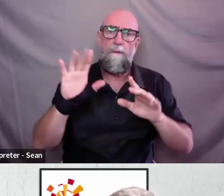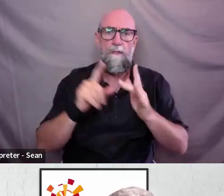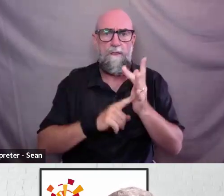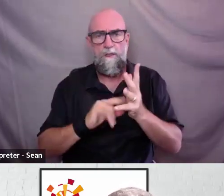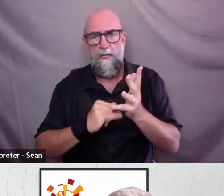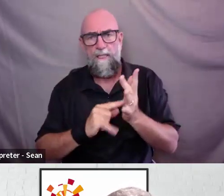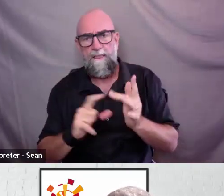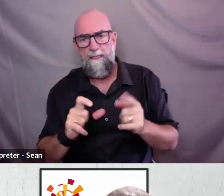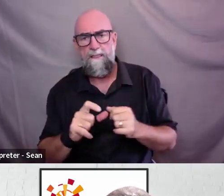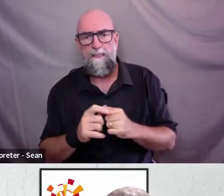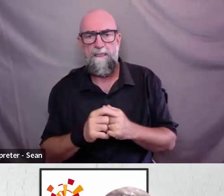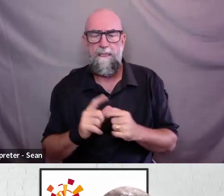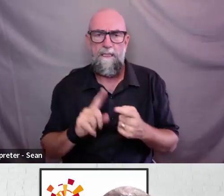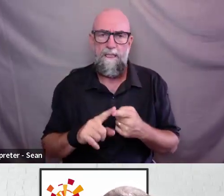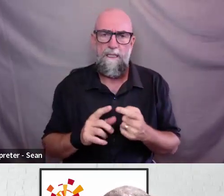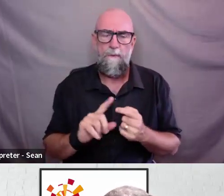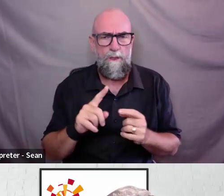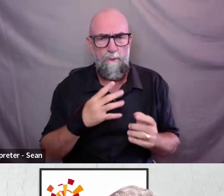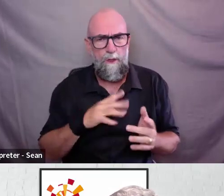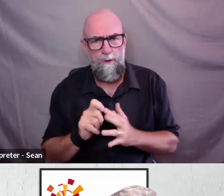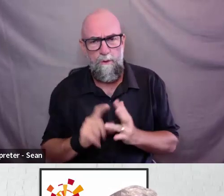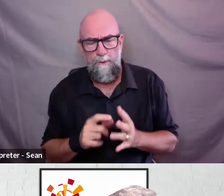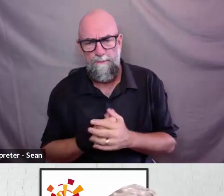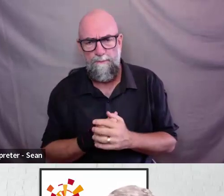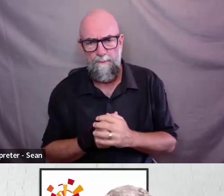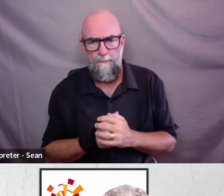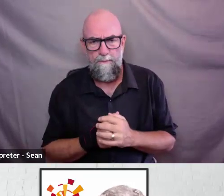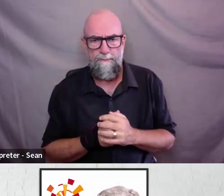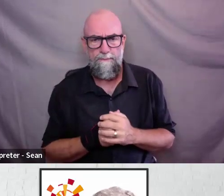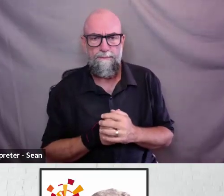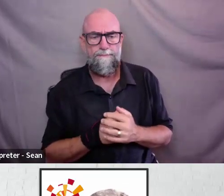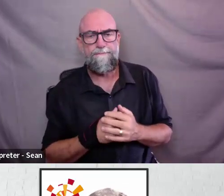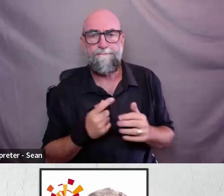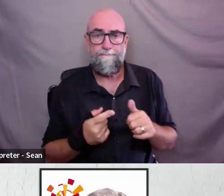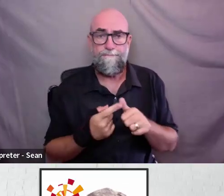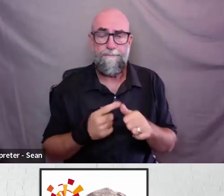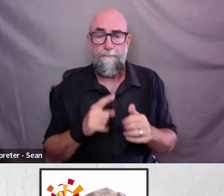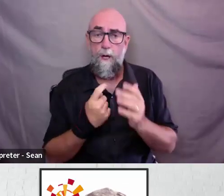that I was a governance educator and